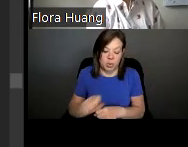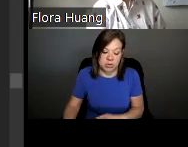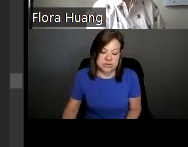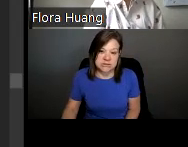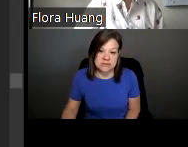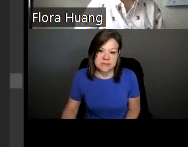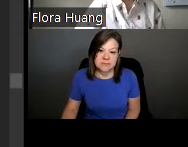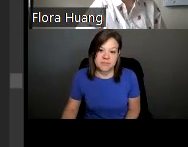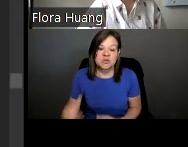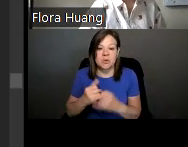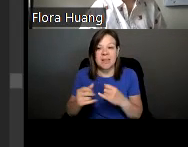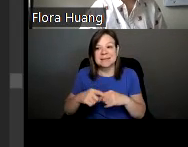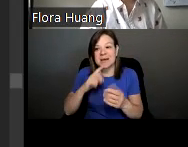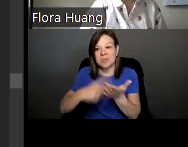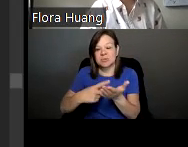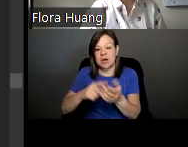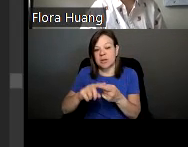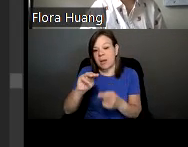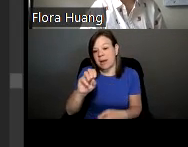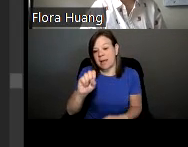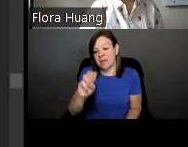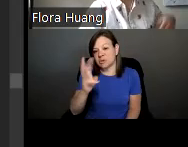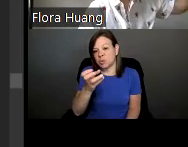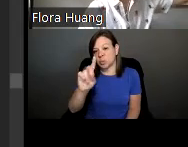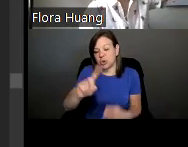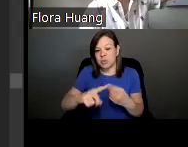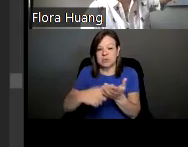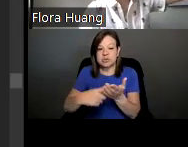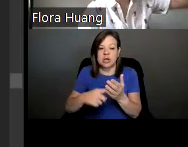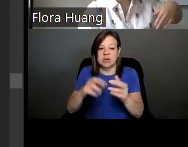about Microsoft Word, we were talking about the ribbons that are at the top.